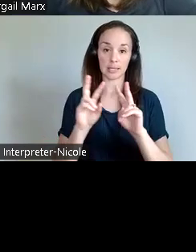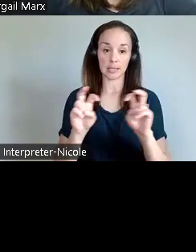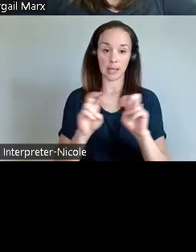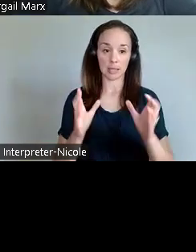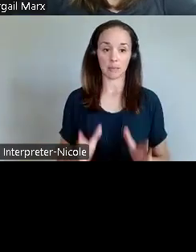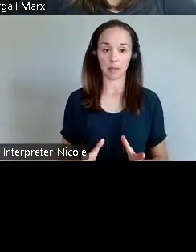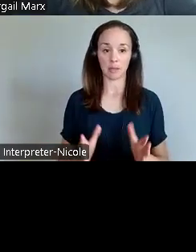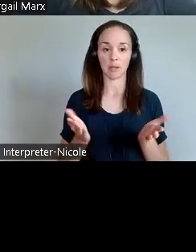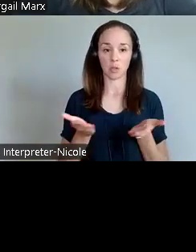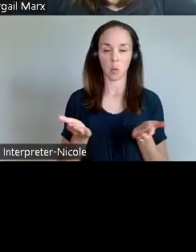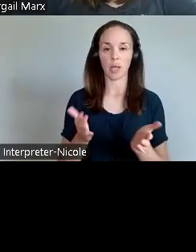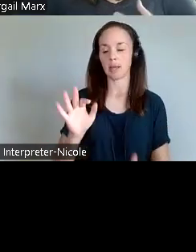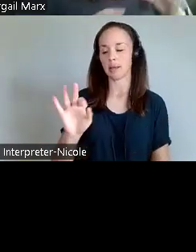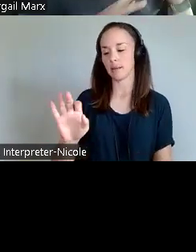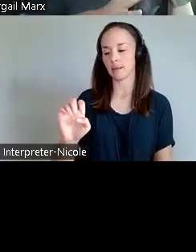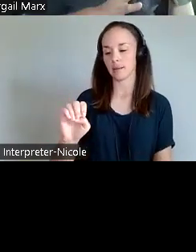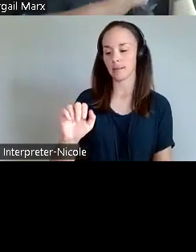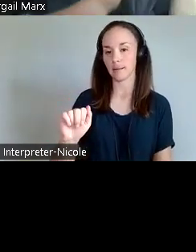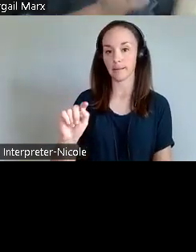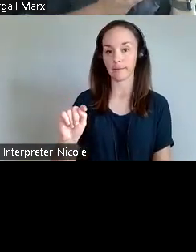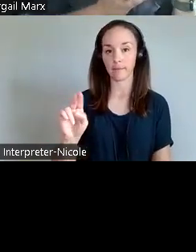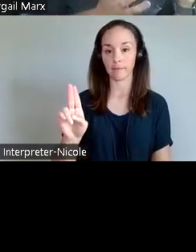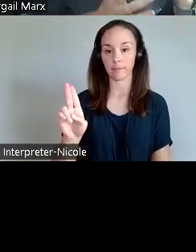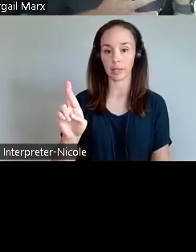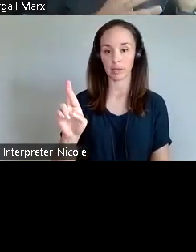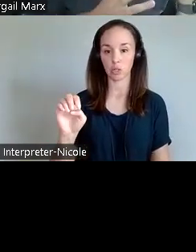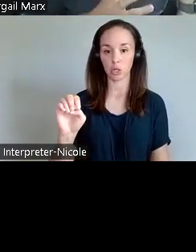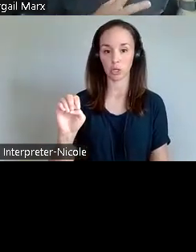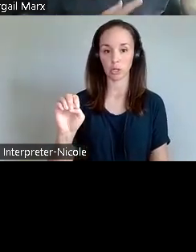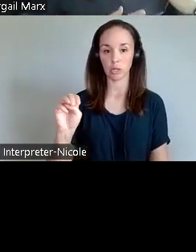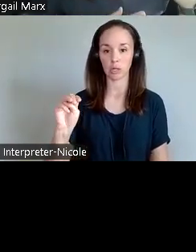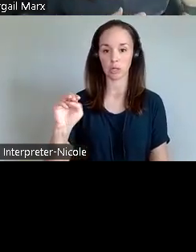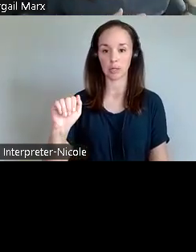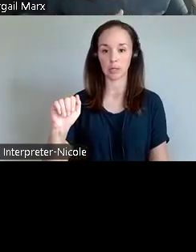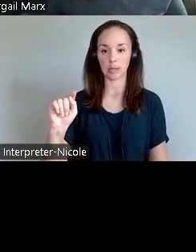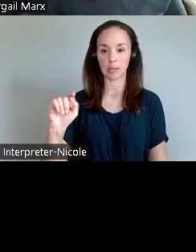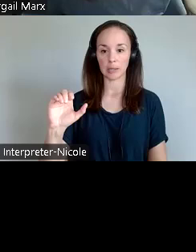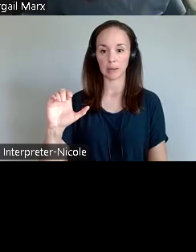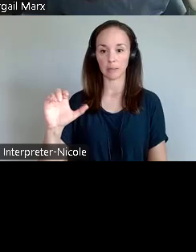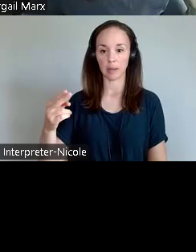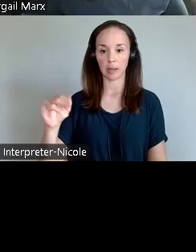What we mean by feature matching is that the individual has particular skills and knowledge,